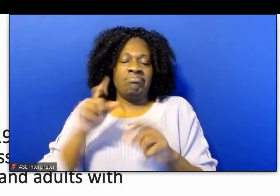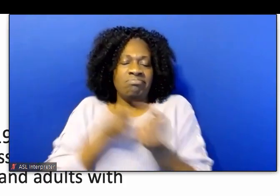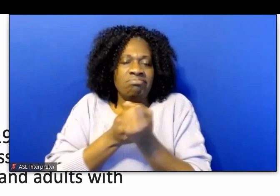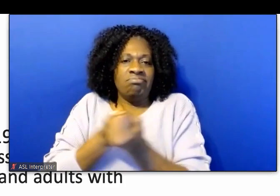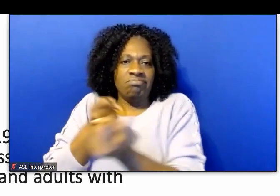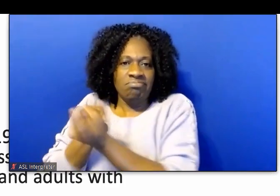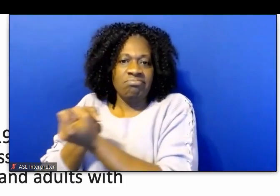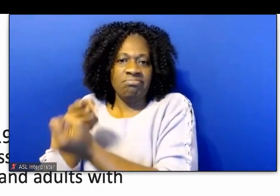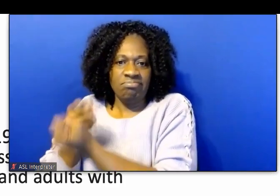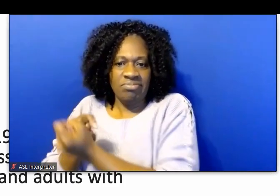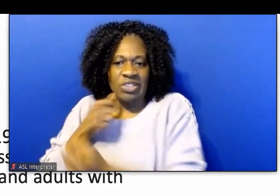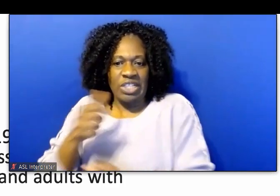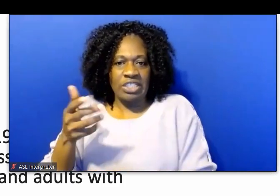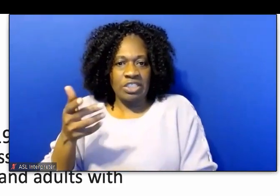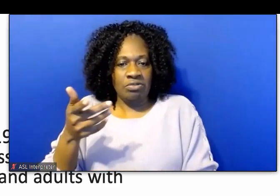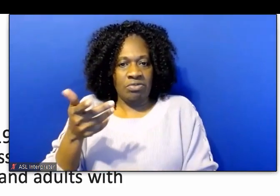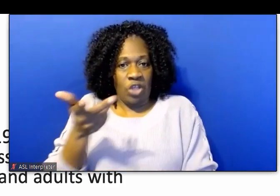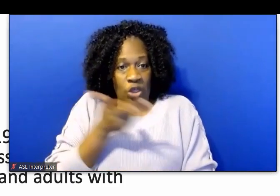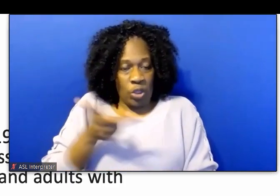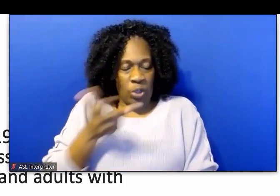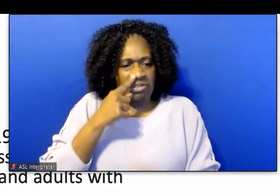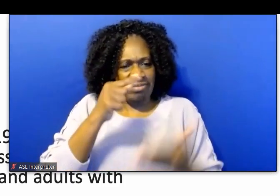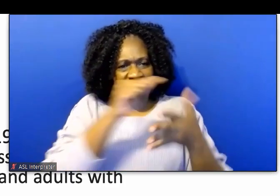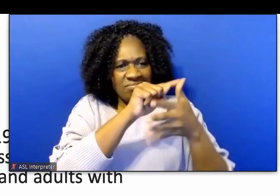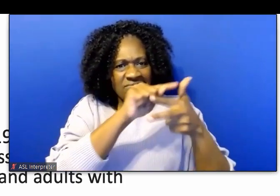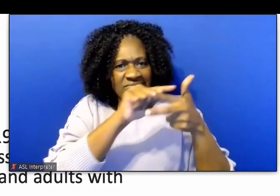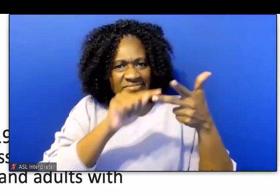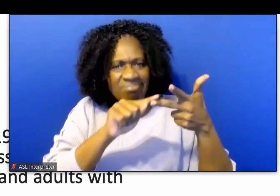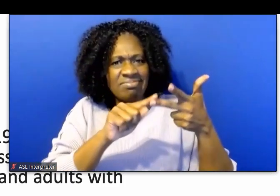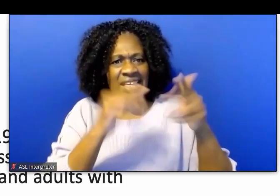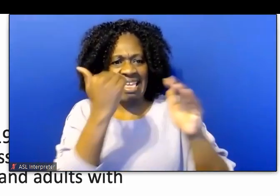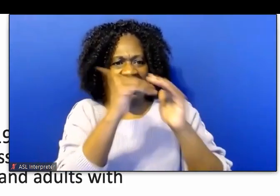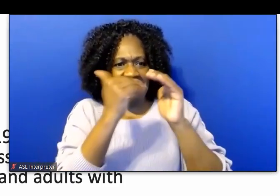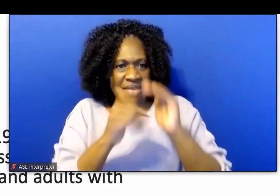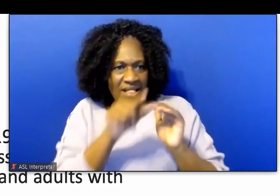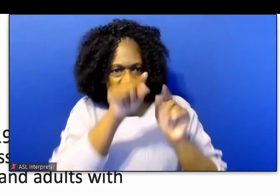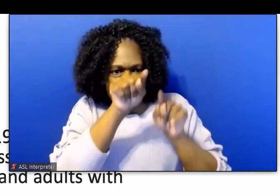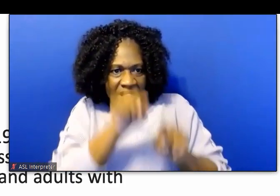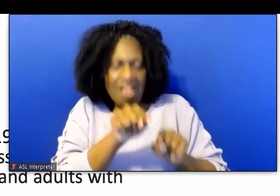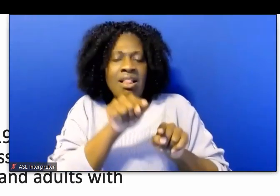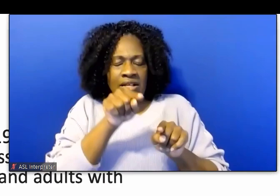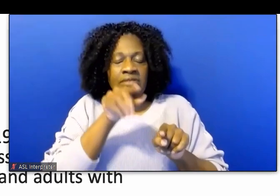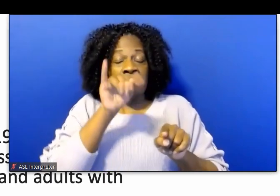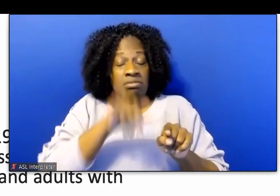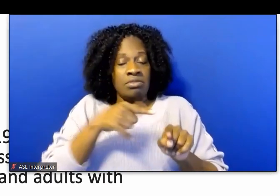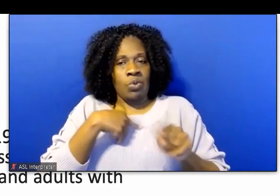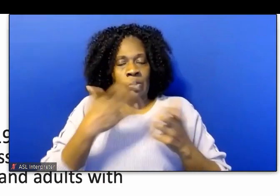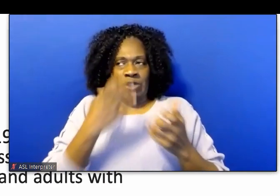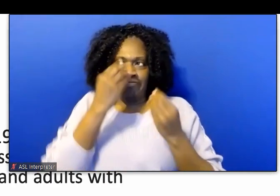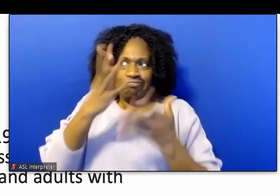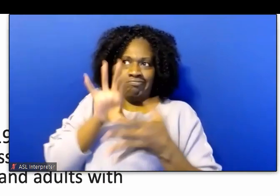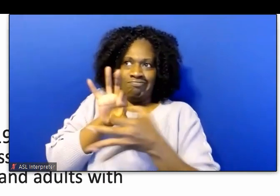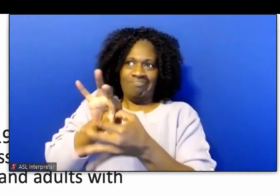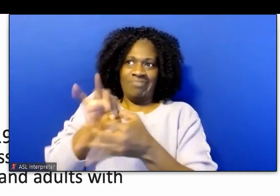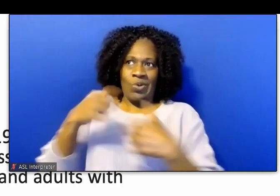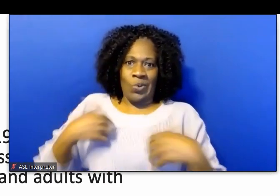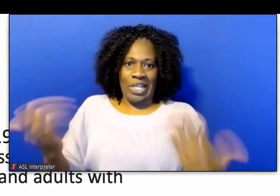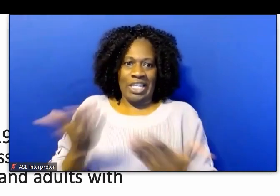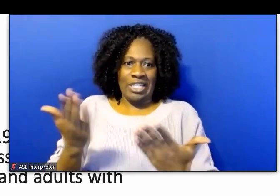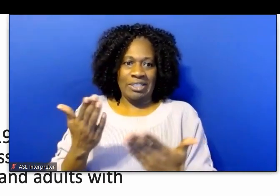So that's the three of us you see our emails, but wanted to make that connection and know that we are here. Slide, Megan.